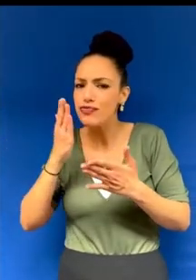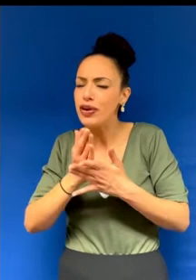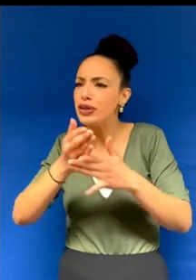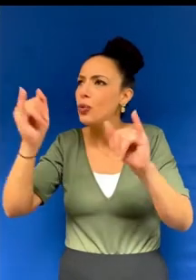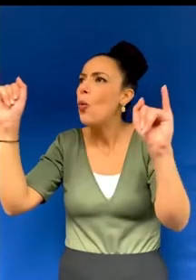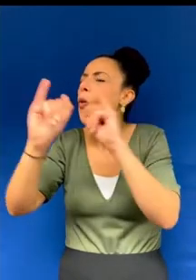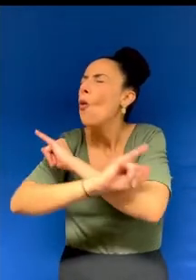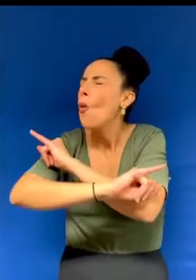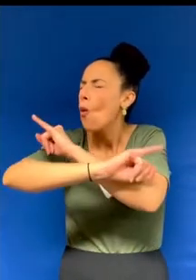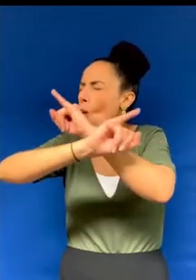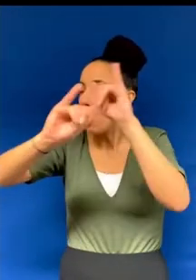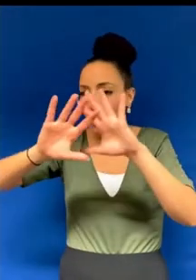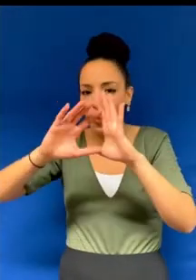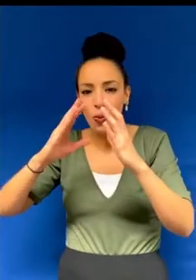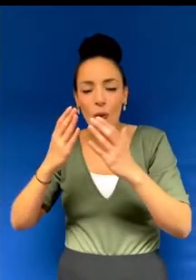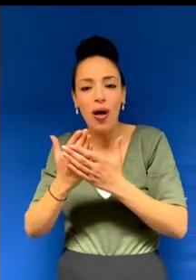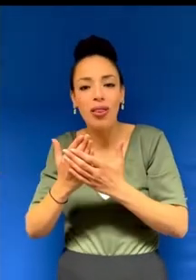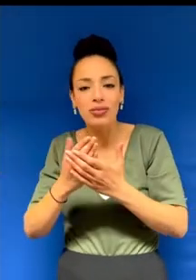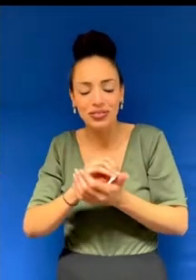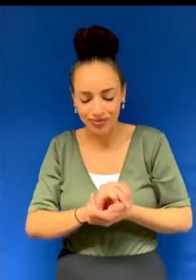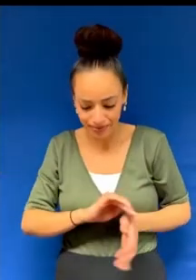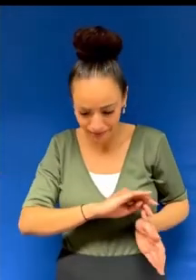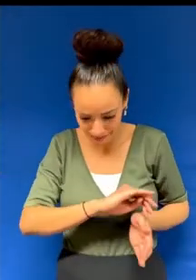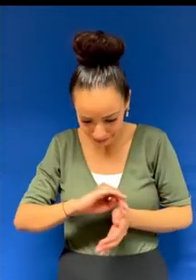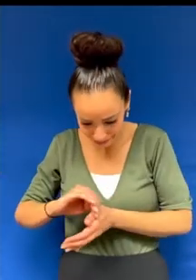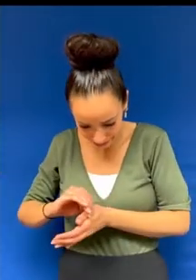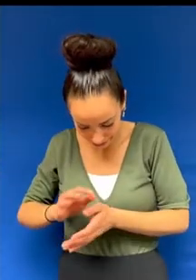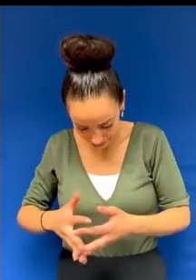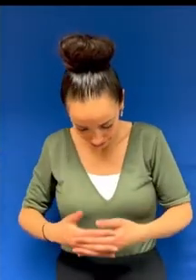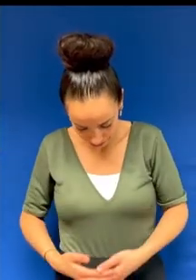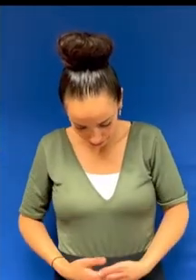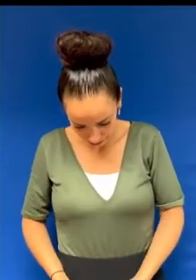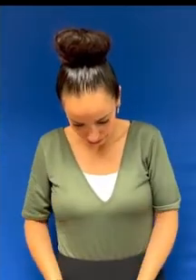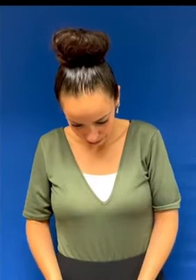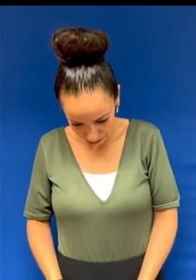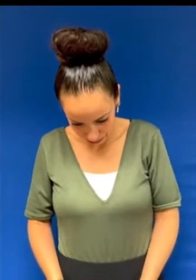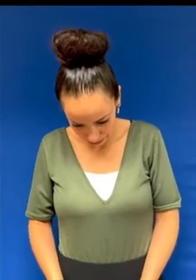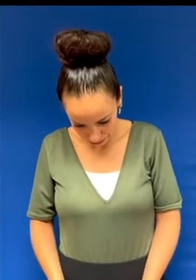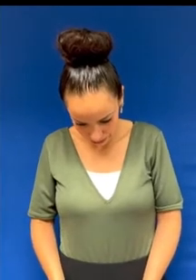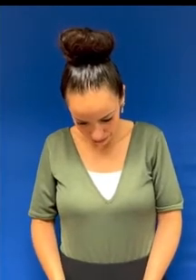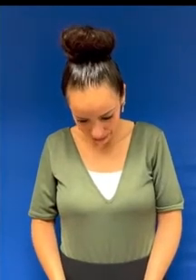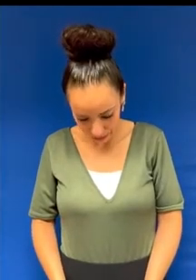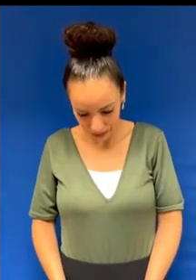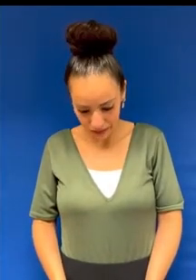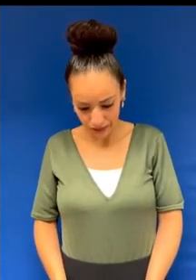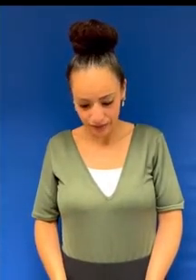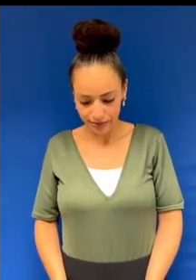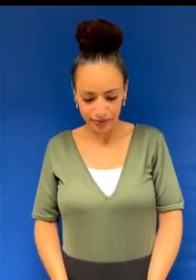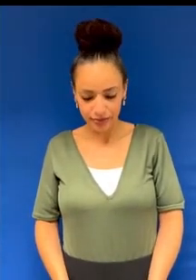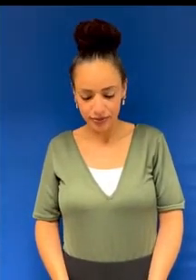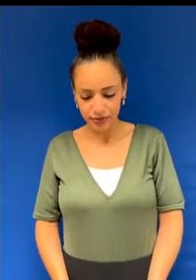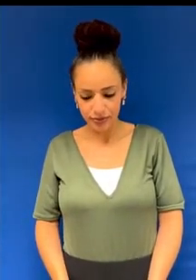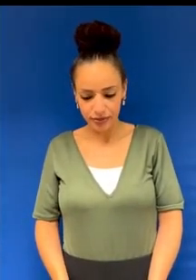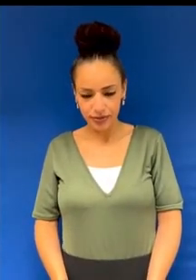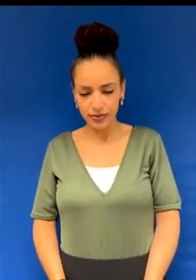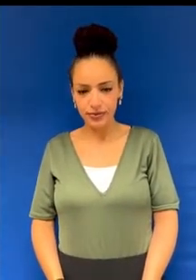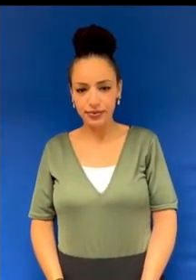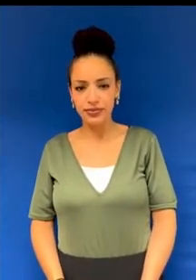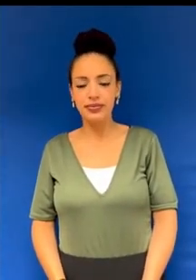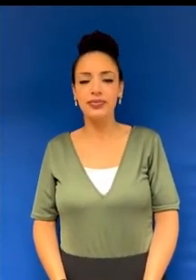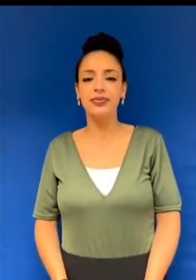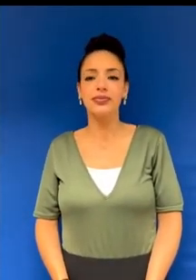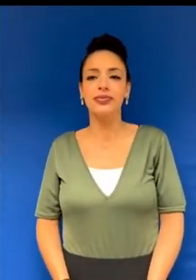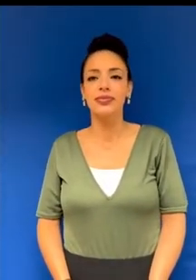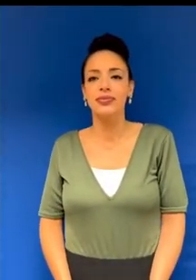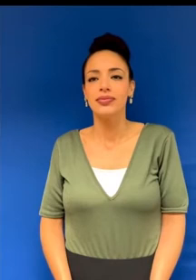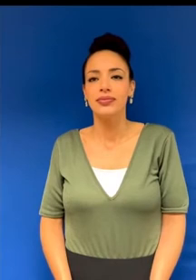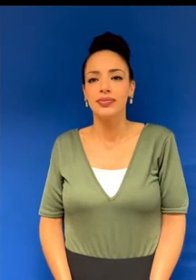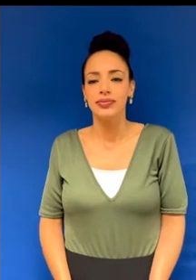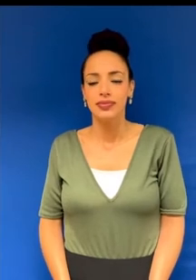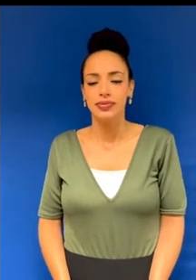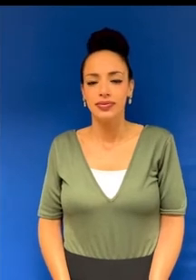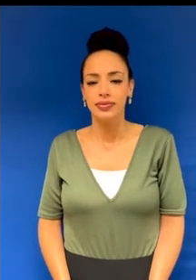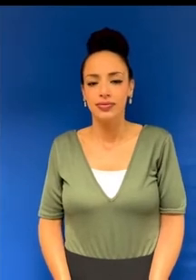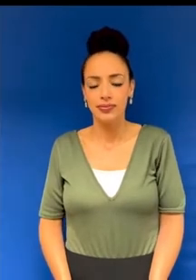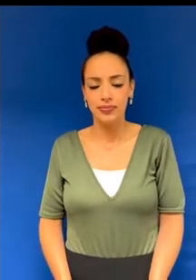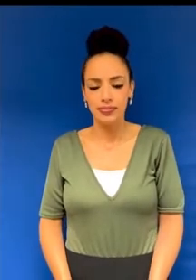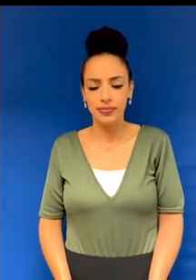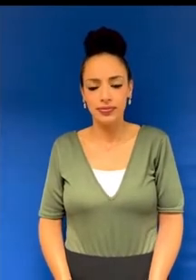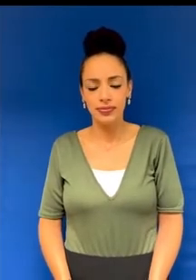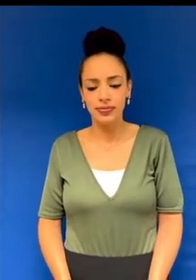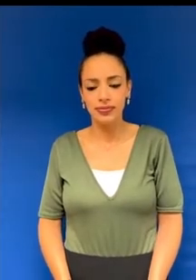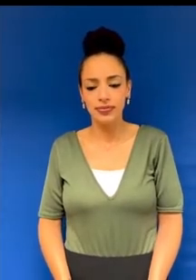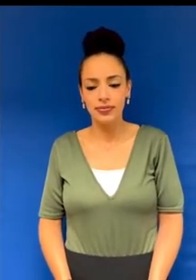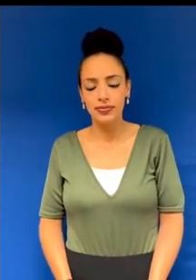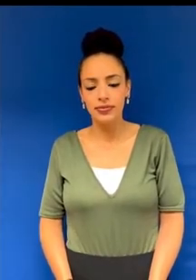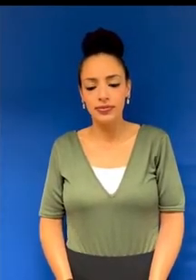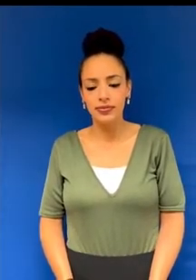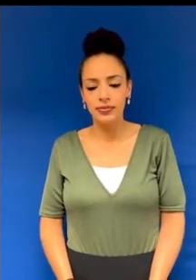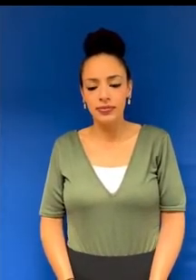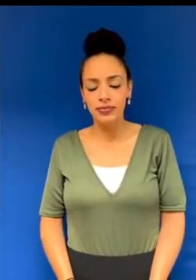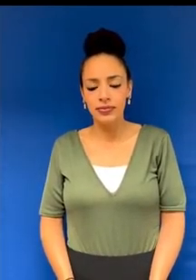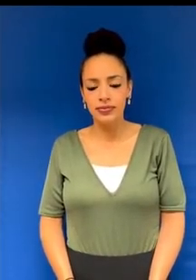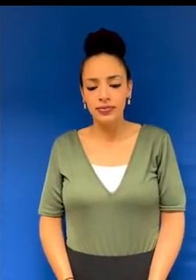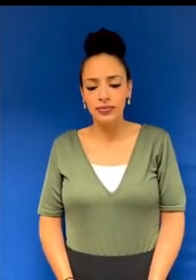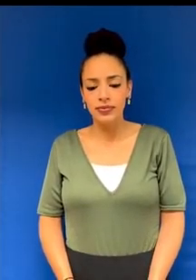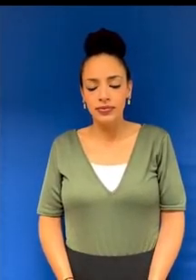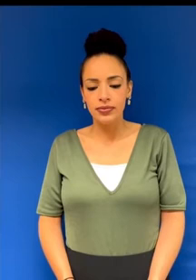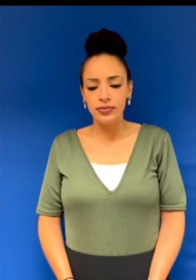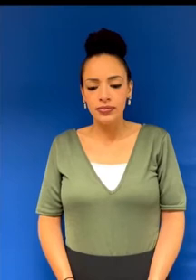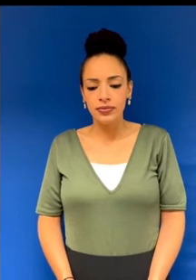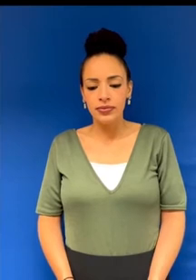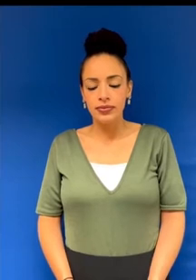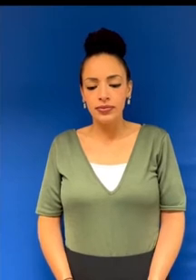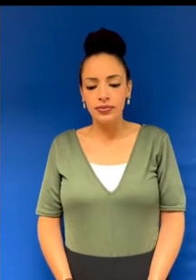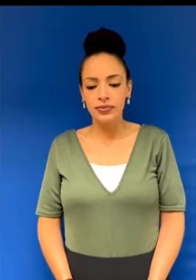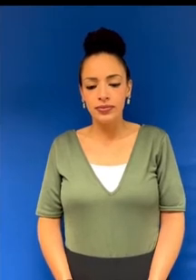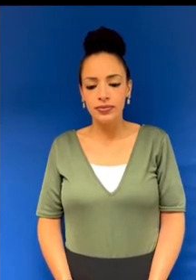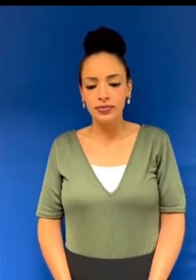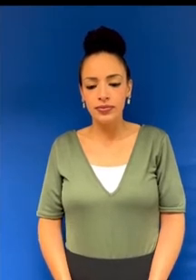wisdom, tranquility, and peace in a very very chaotic world